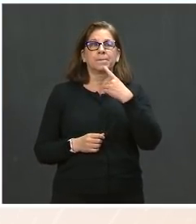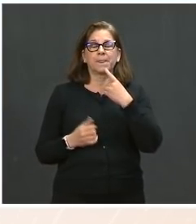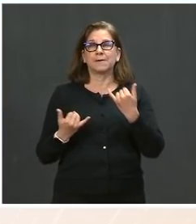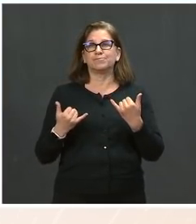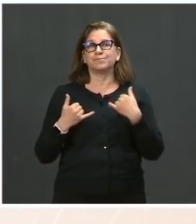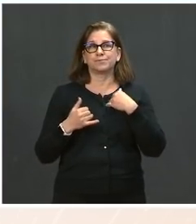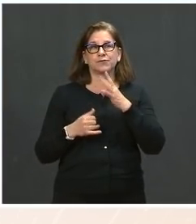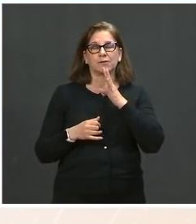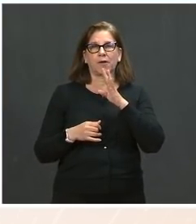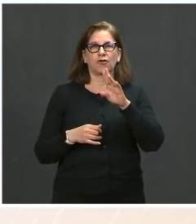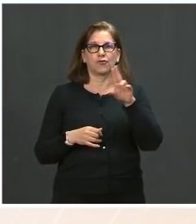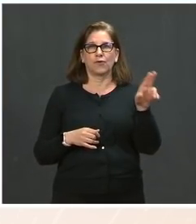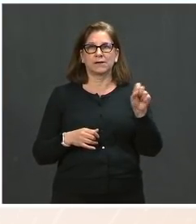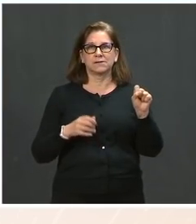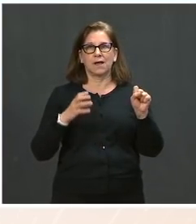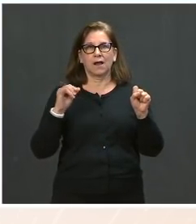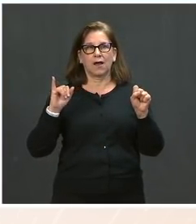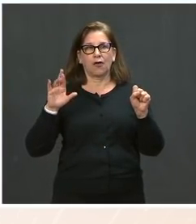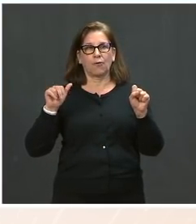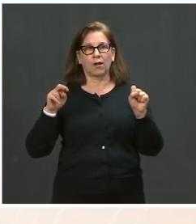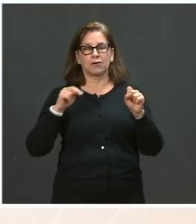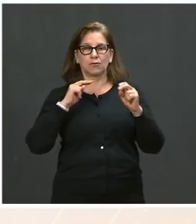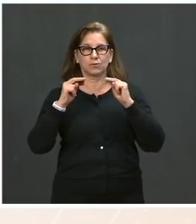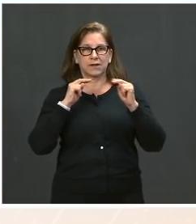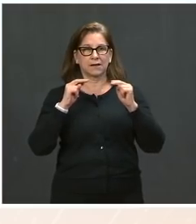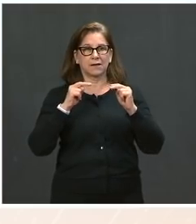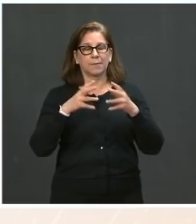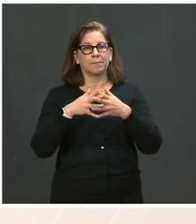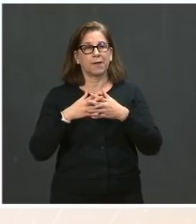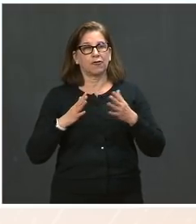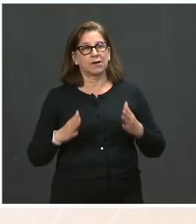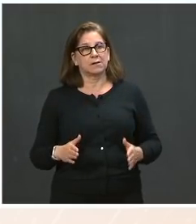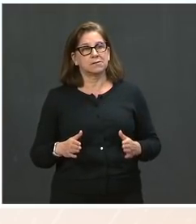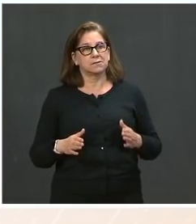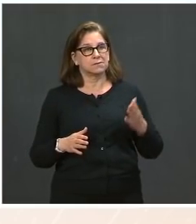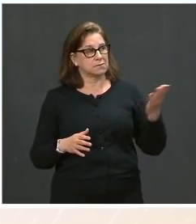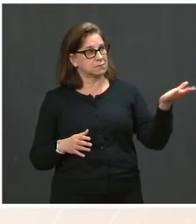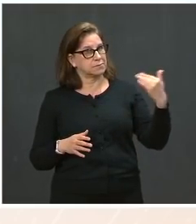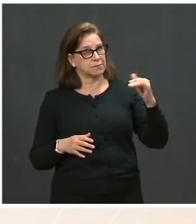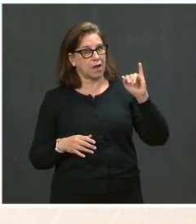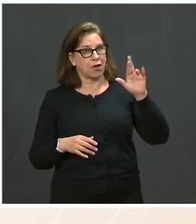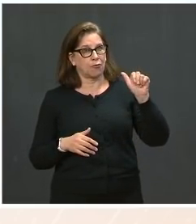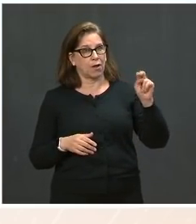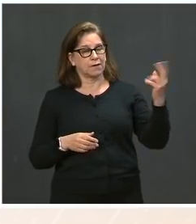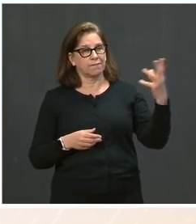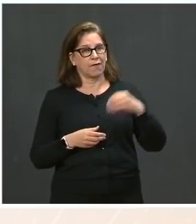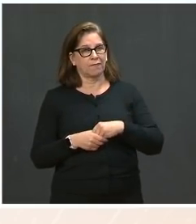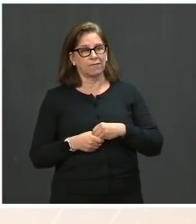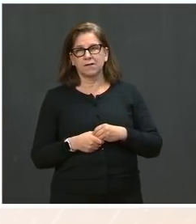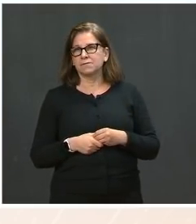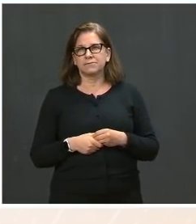be part of those discussions? Ms. Psaki: Certainly, Americans detained in Iran is an issue that we have raised with partners around the world